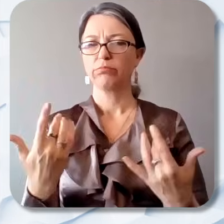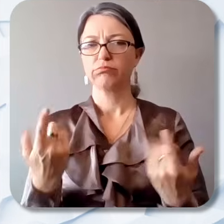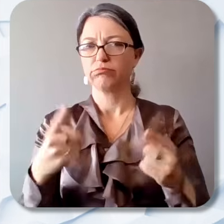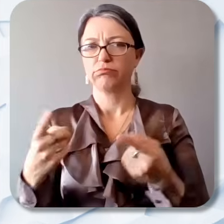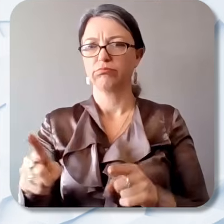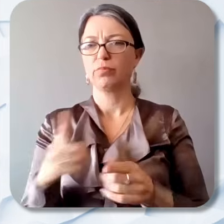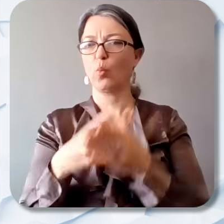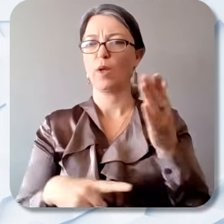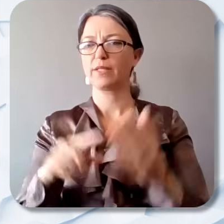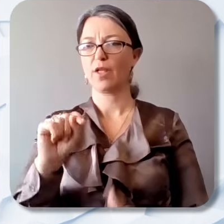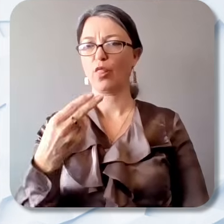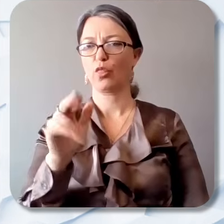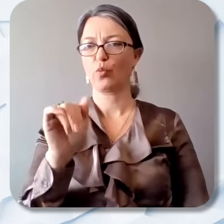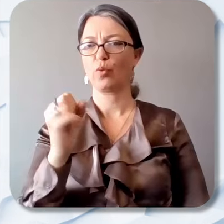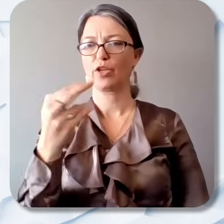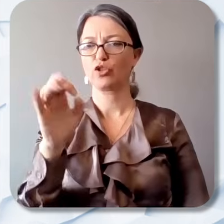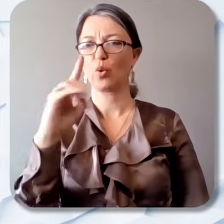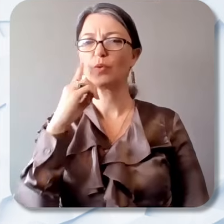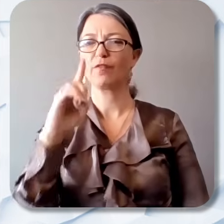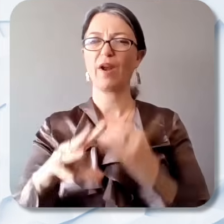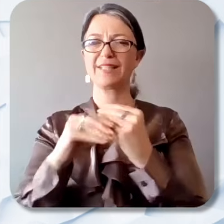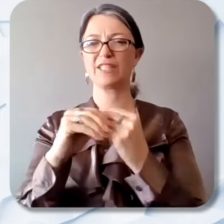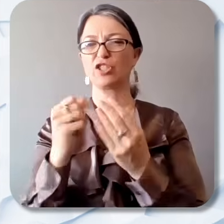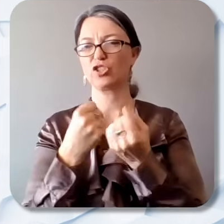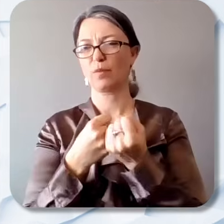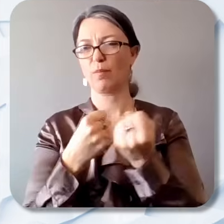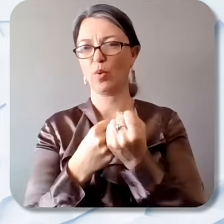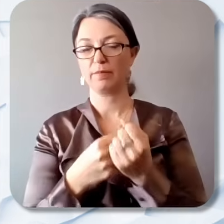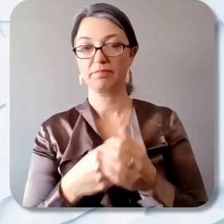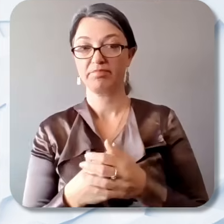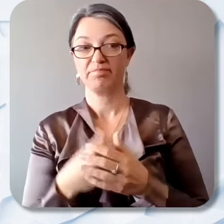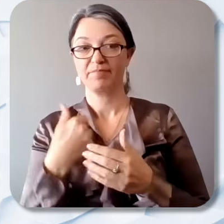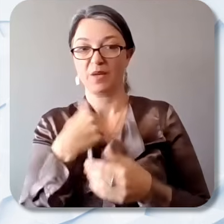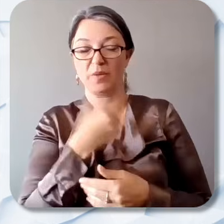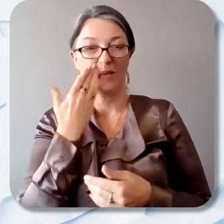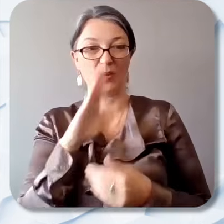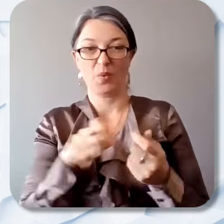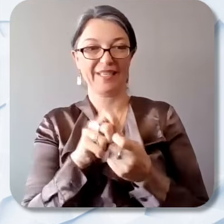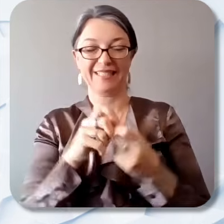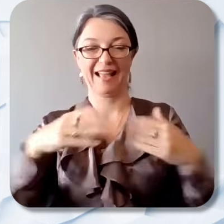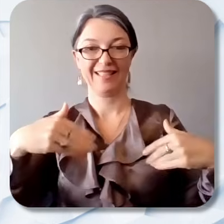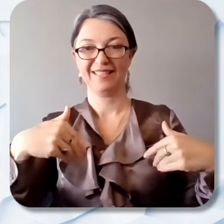And the question is, I don't know if we exactly know that yet but if you know anything about